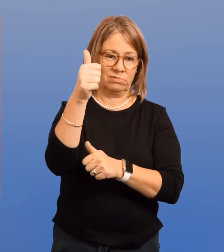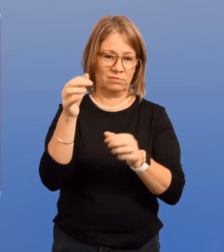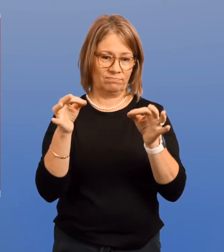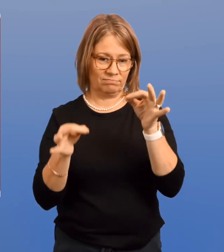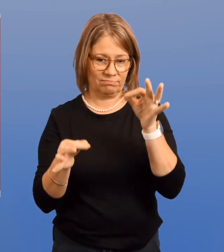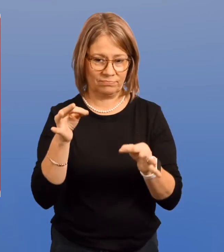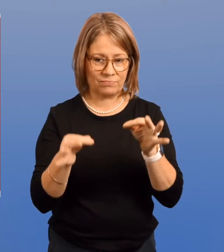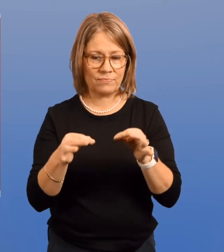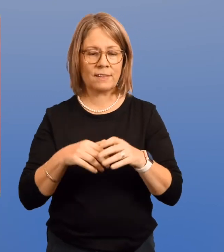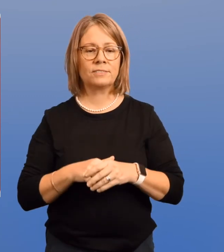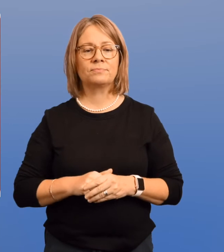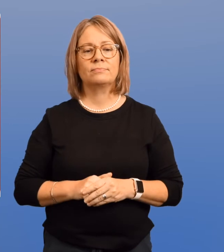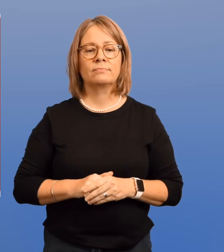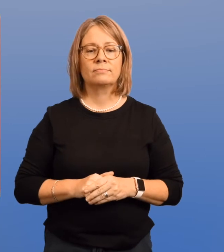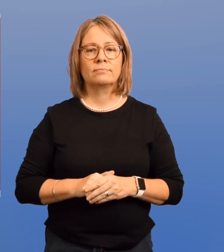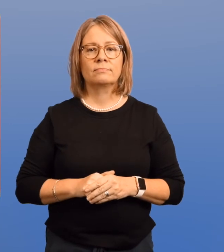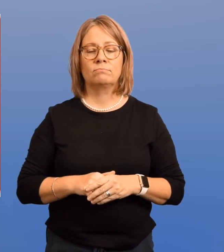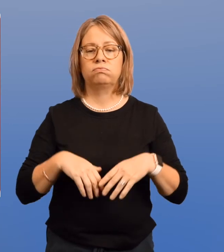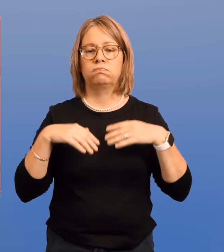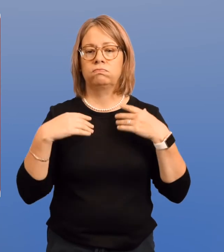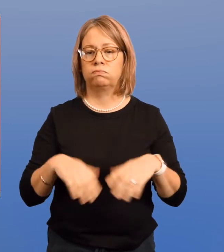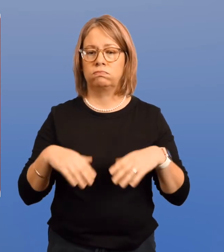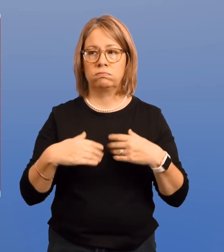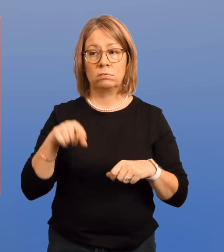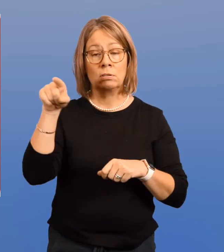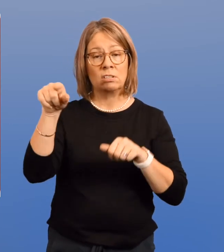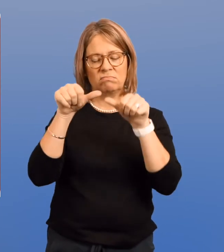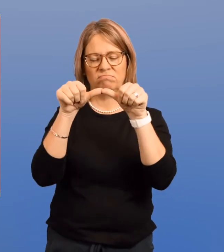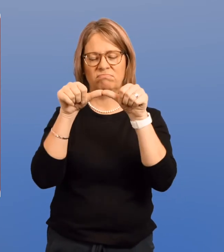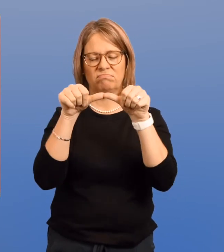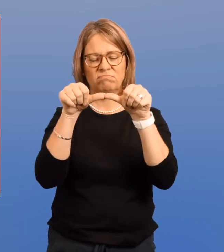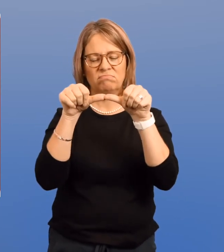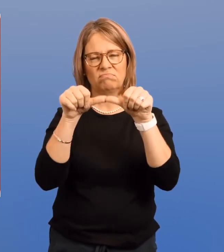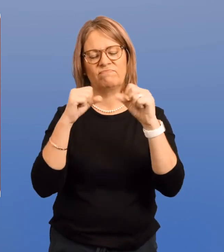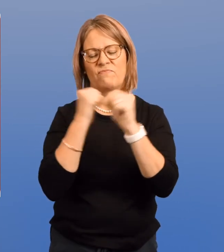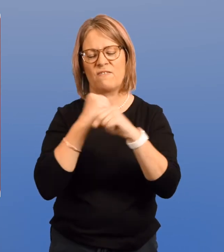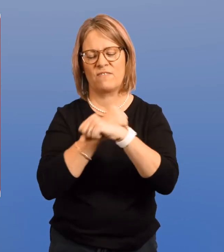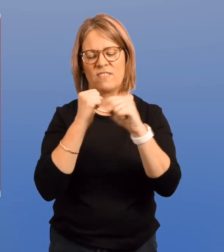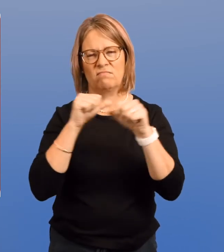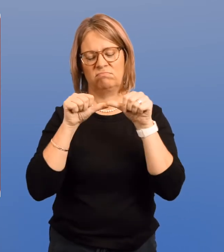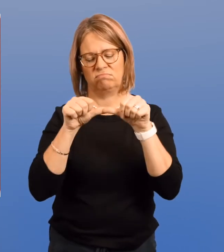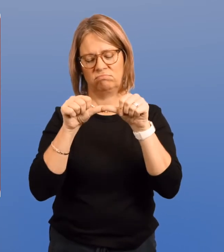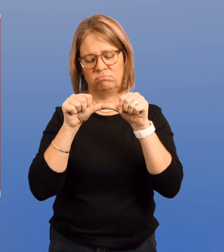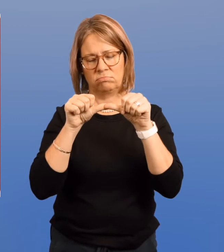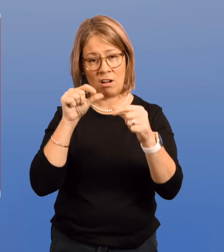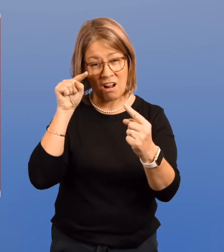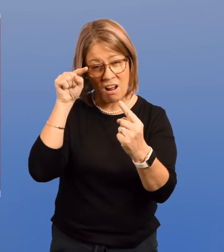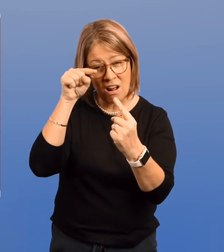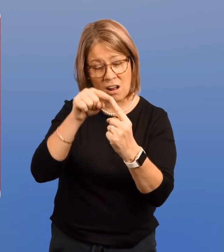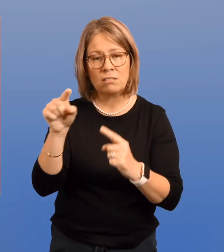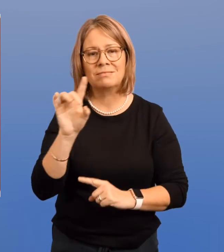And she fought until the day she died --